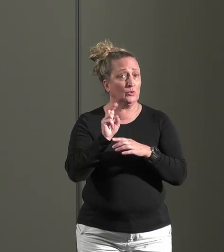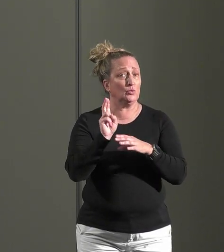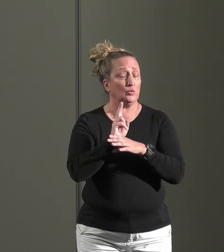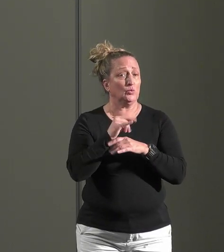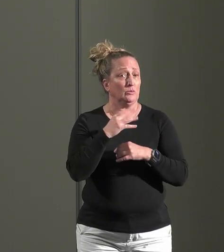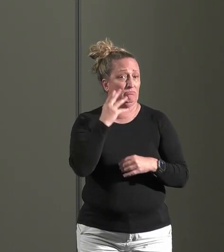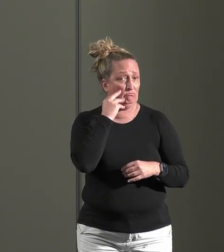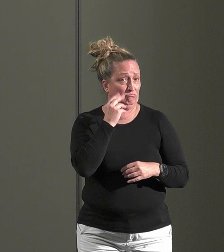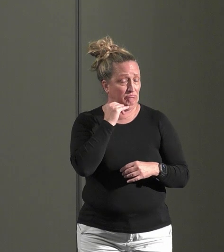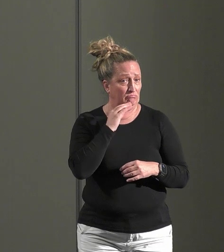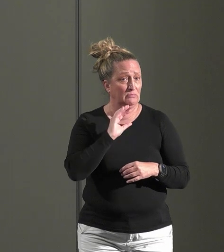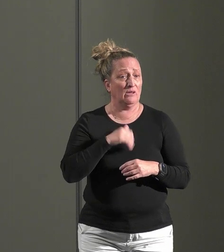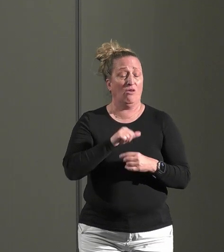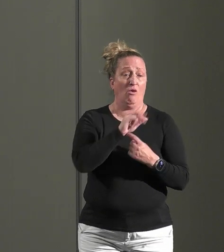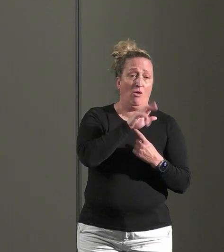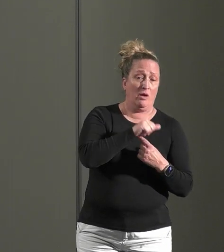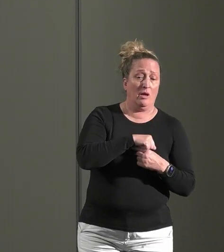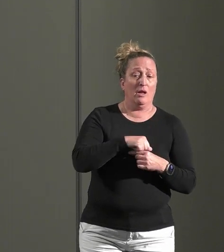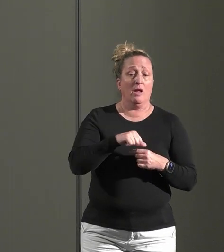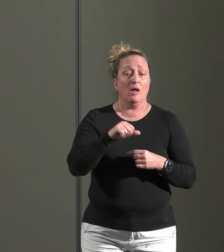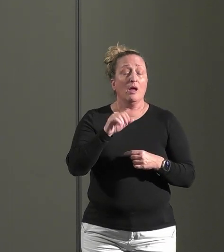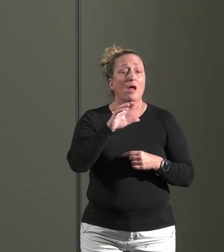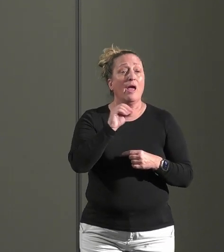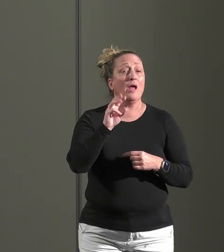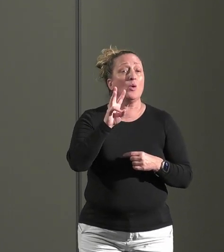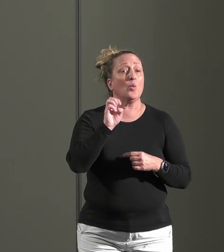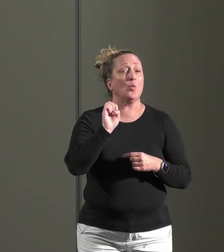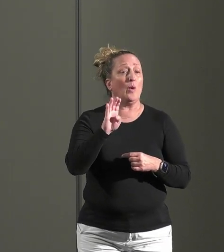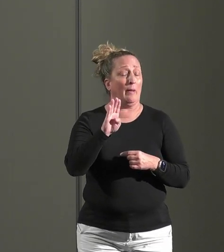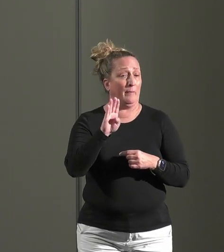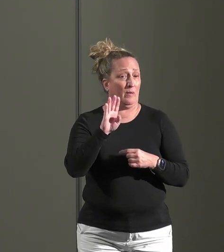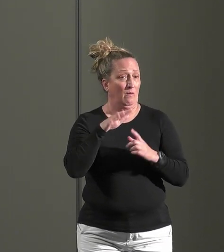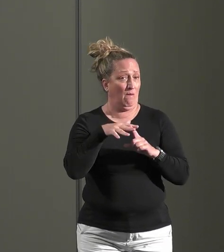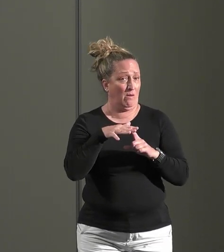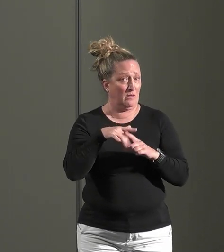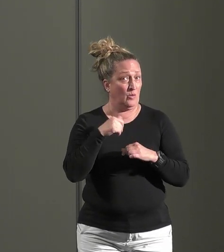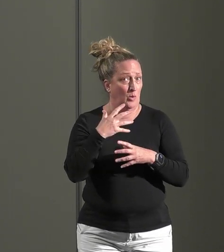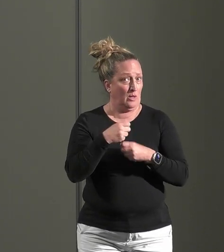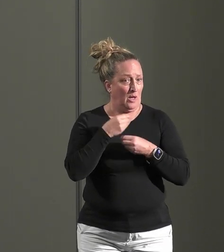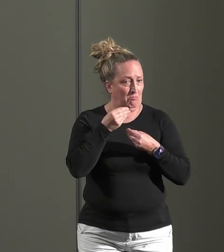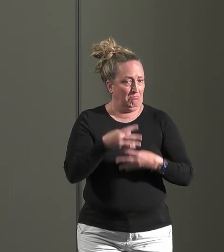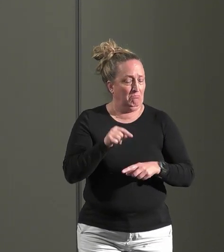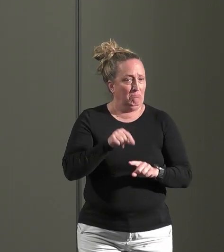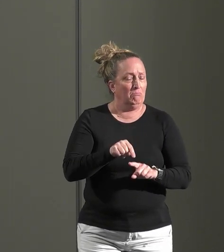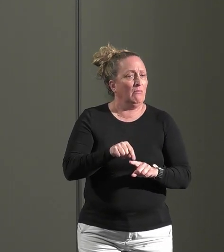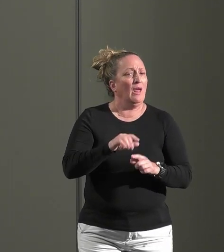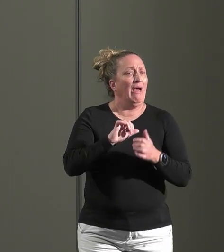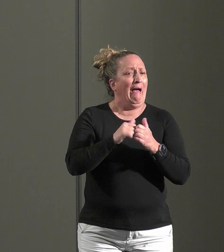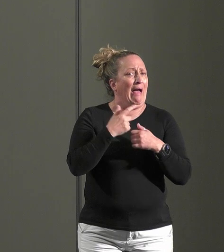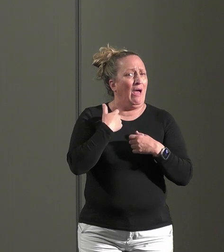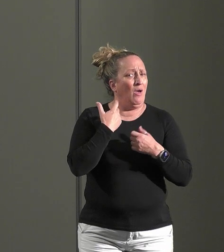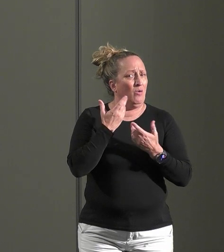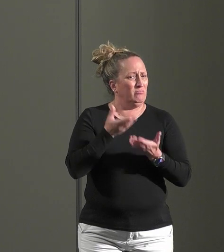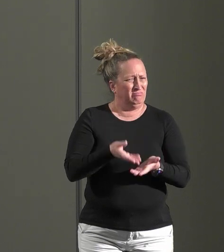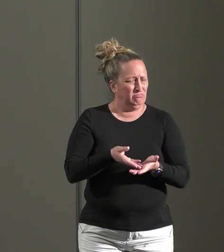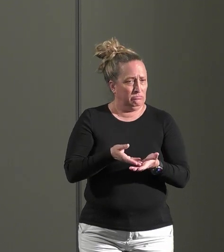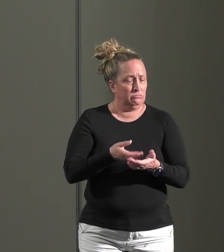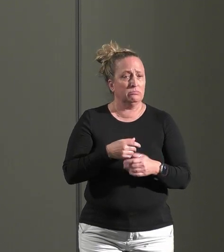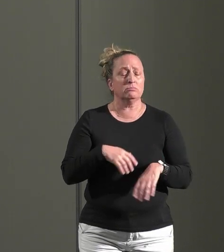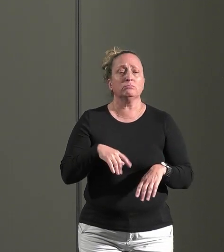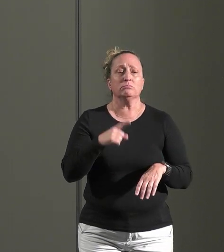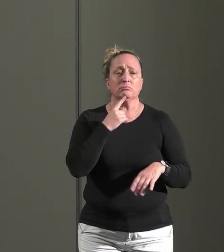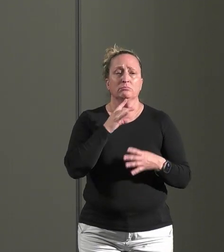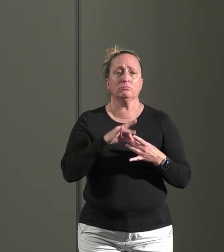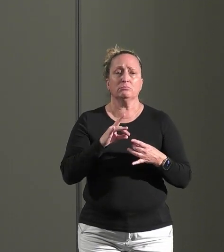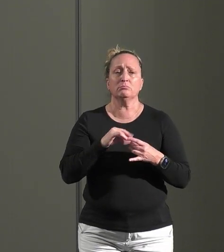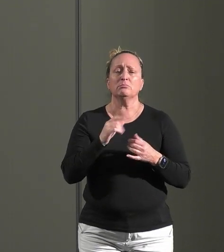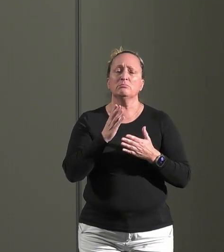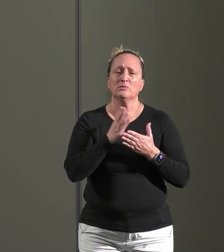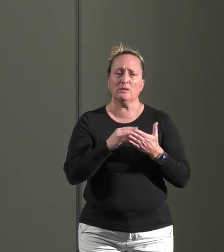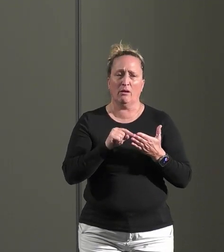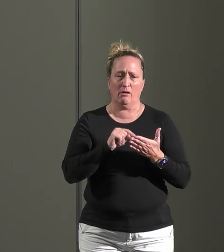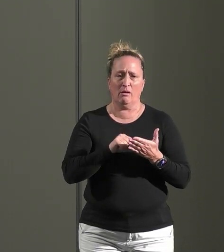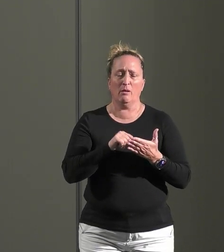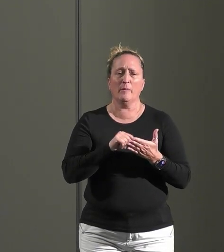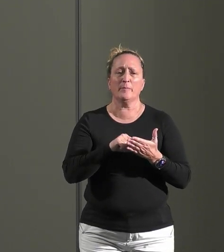based on ARIA and web content we are getting. How you make this. I said there are some guidelines